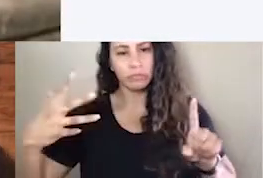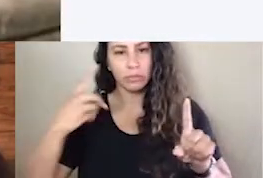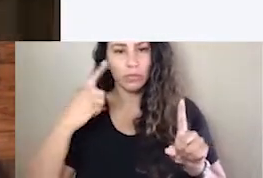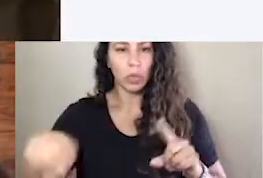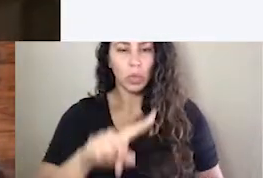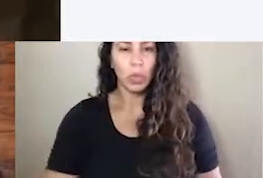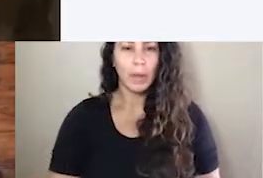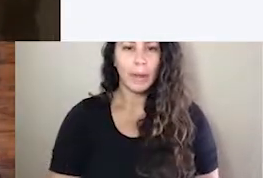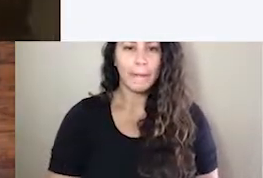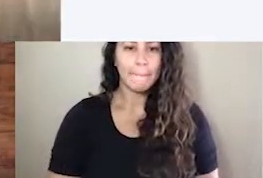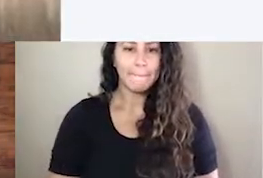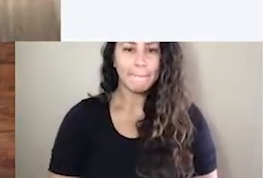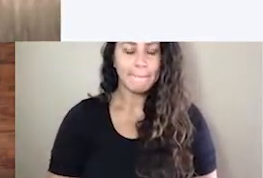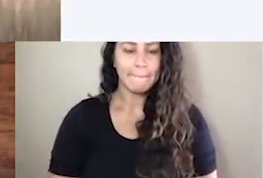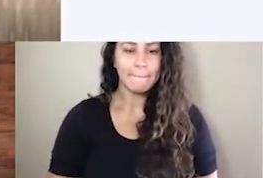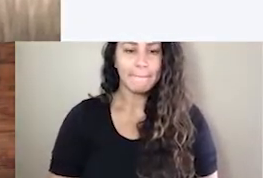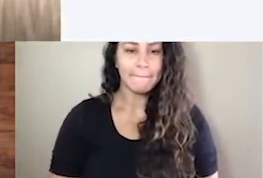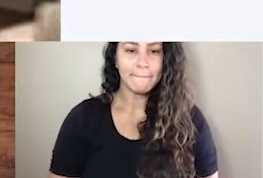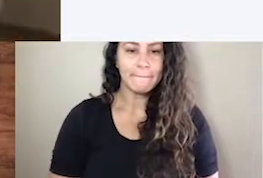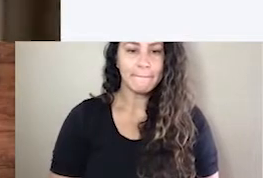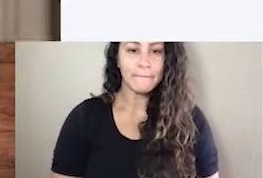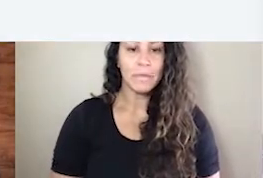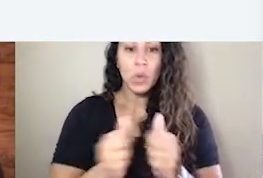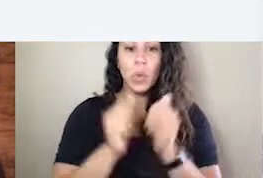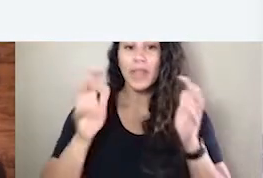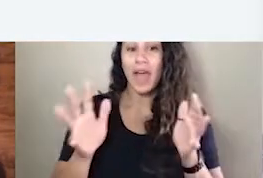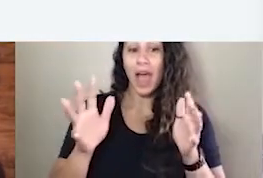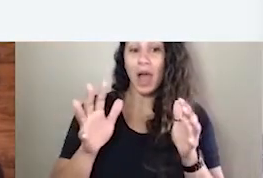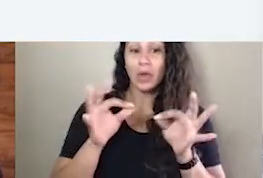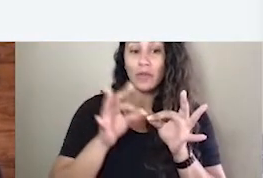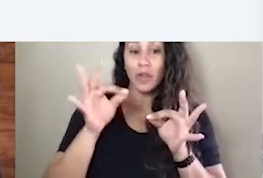ME UP IN SLACK AND FOLLOW UP MORE.